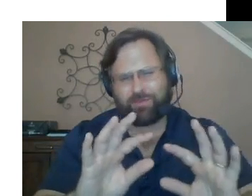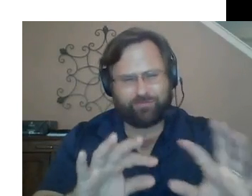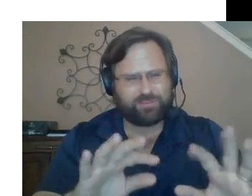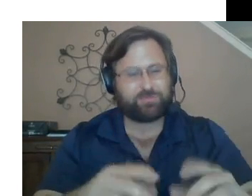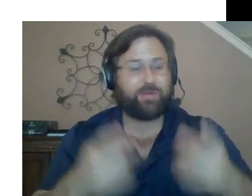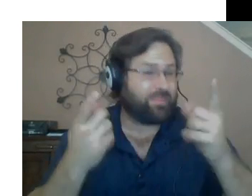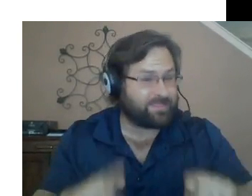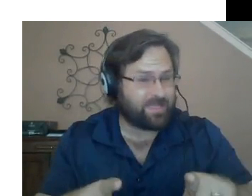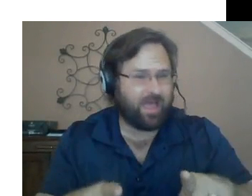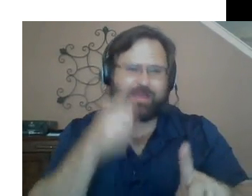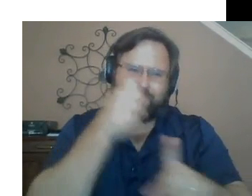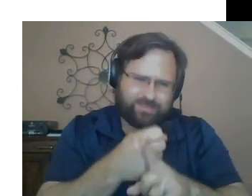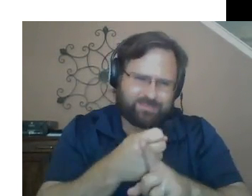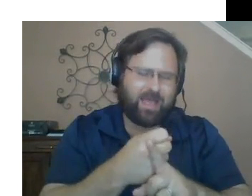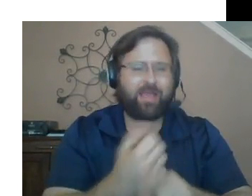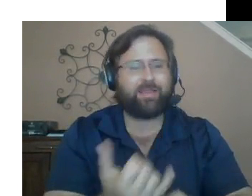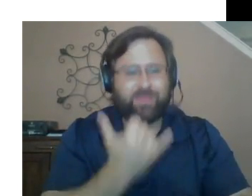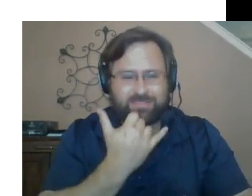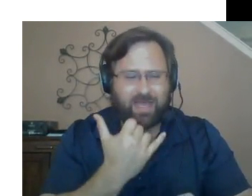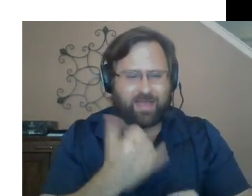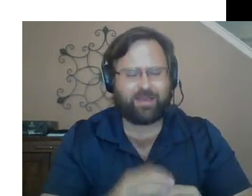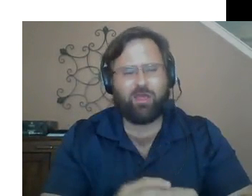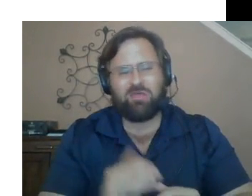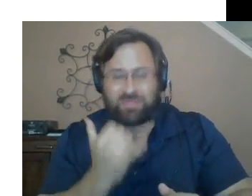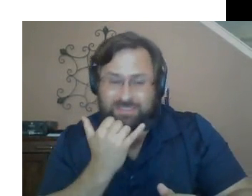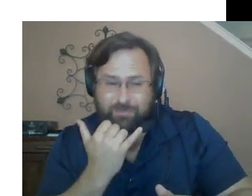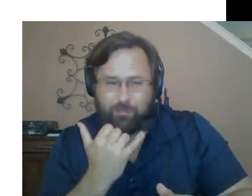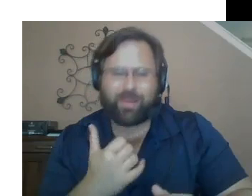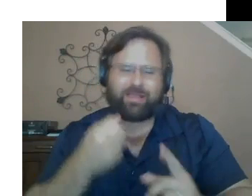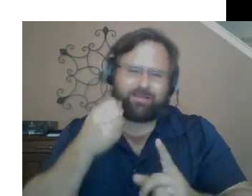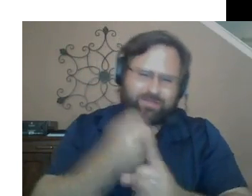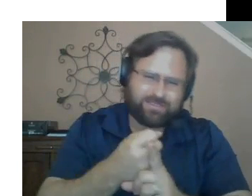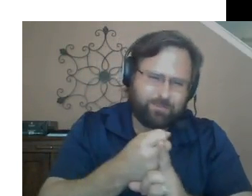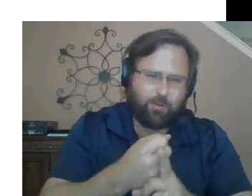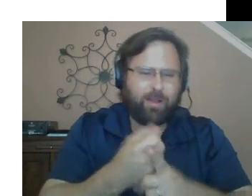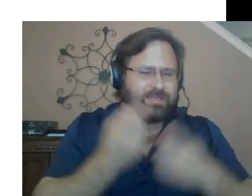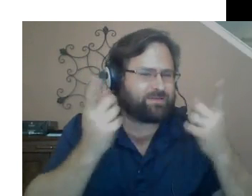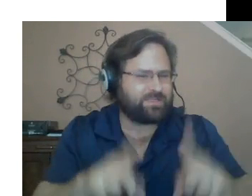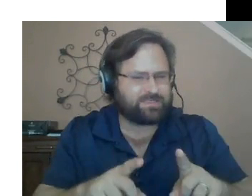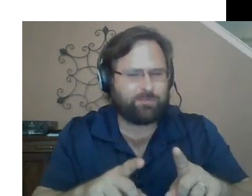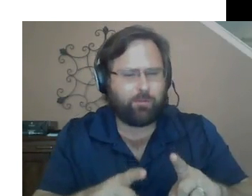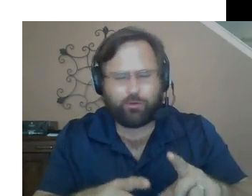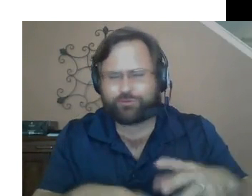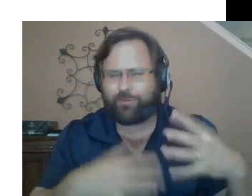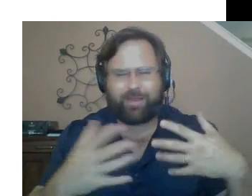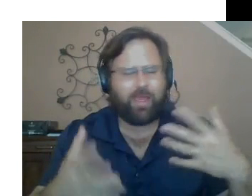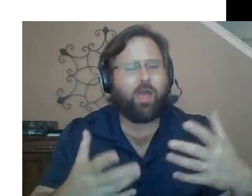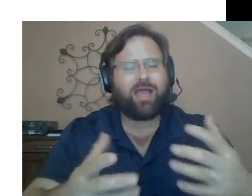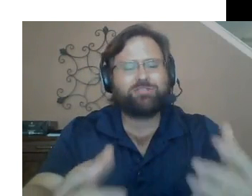the difference between this sign this sign and this sign this is a bit more negative this is a bit more positive and this is a bit more neutral but as you